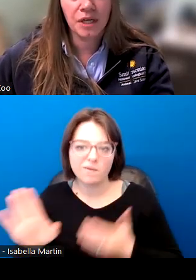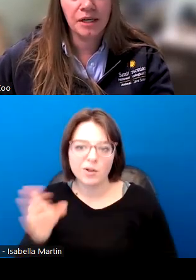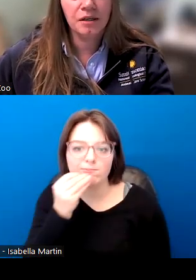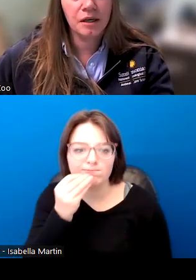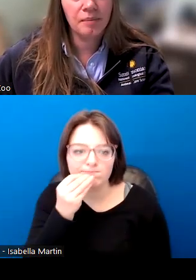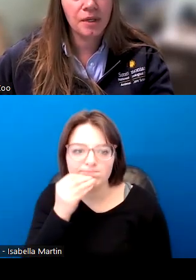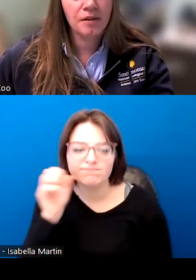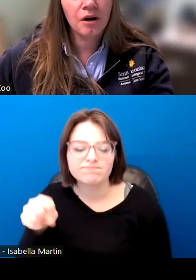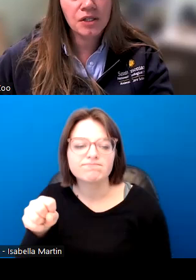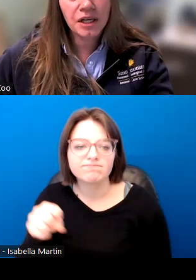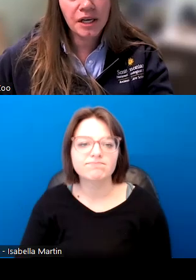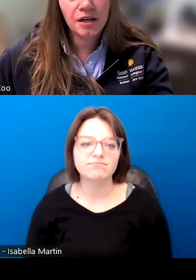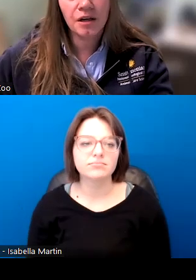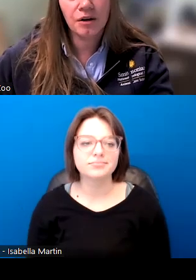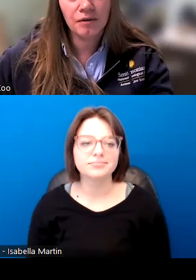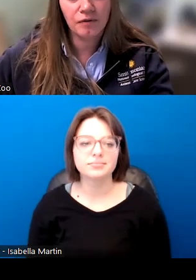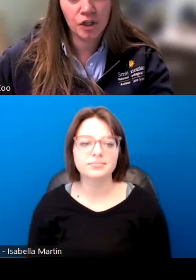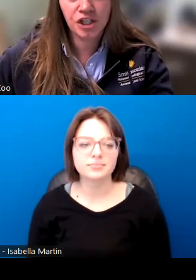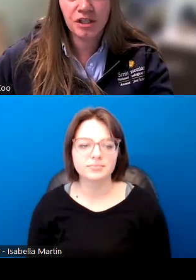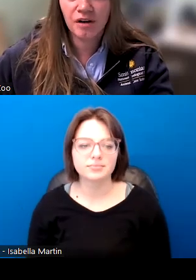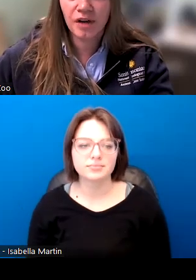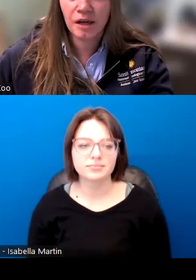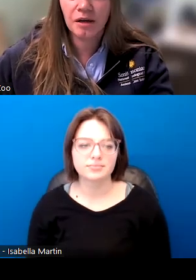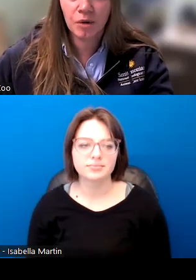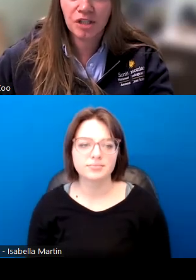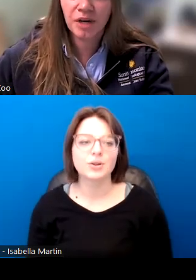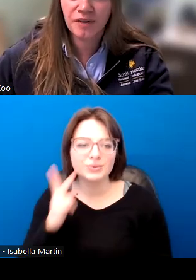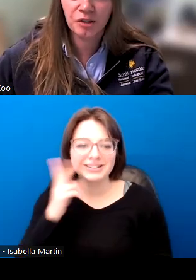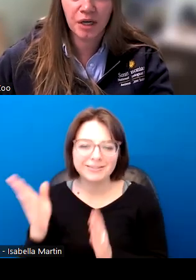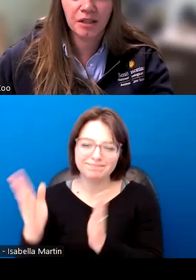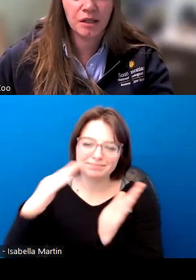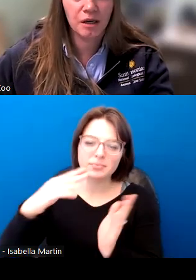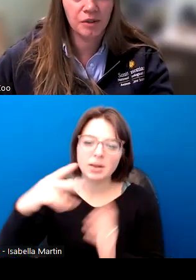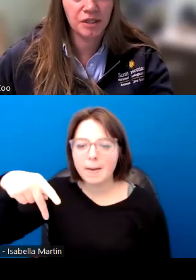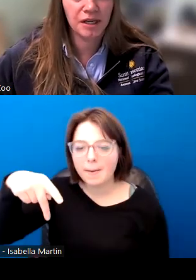the diet. They're also going to get another version of a commercial manufactured pellet you see that